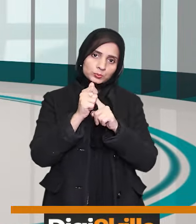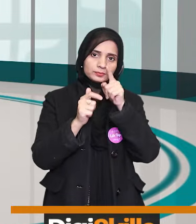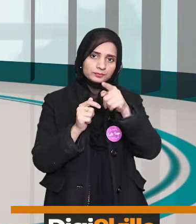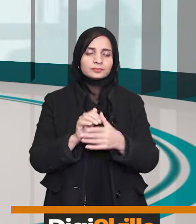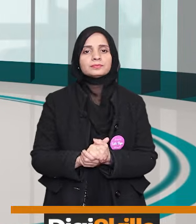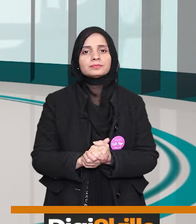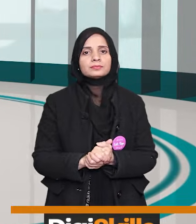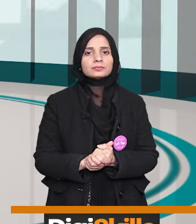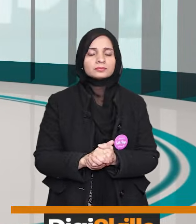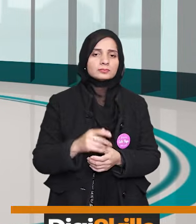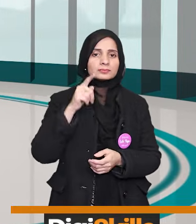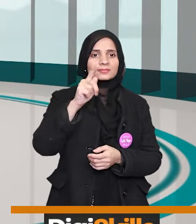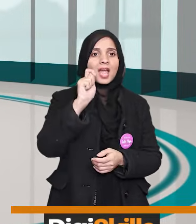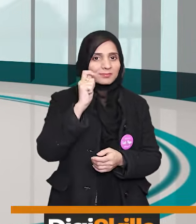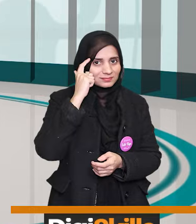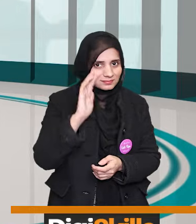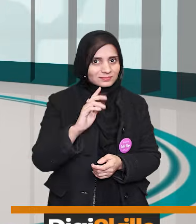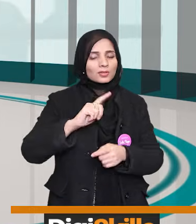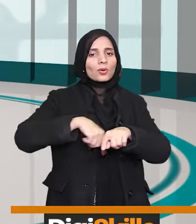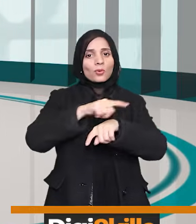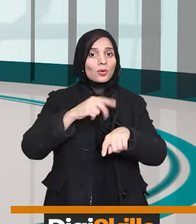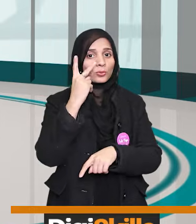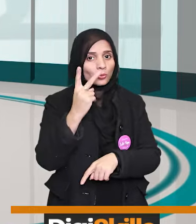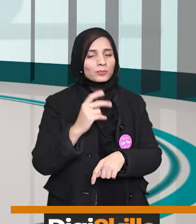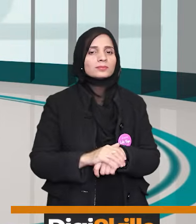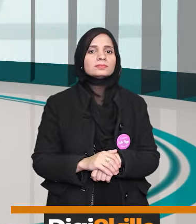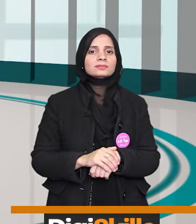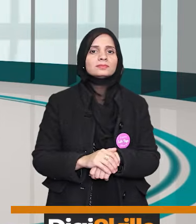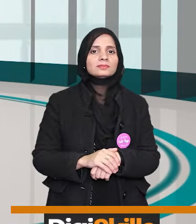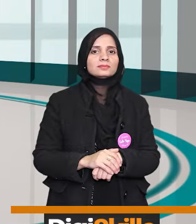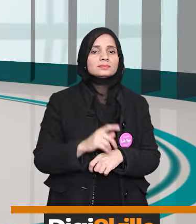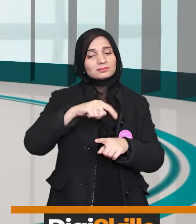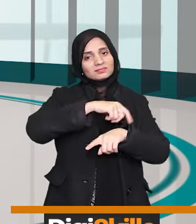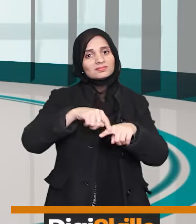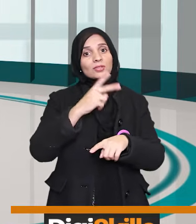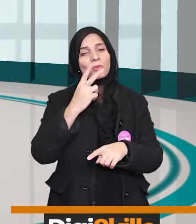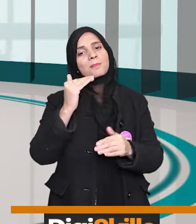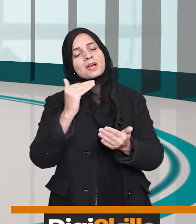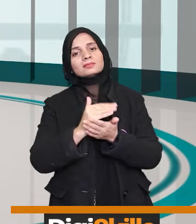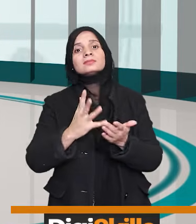If a task or a particular milestone takes 2 hours, it should take 2 hours,